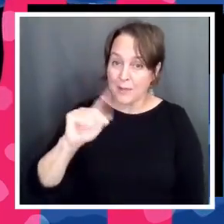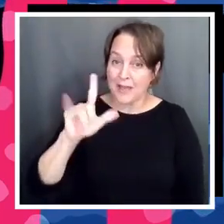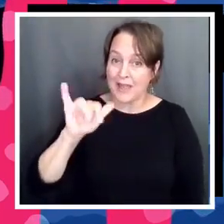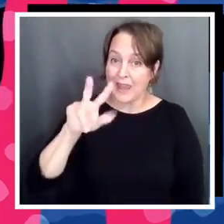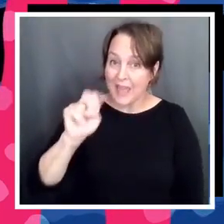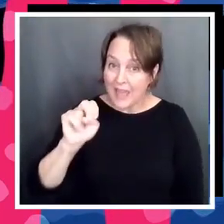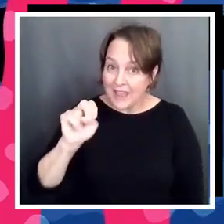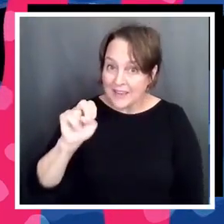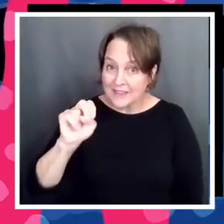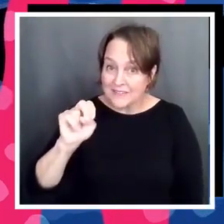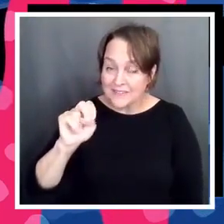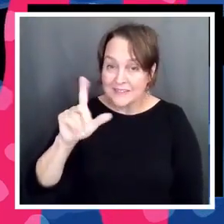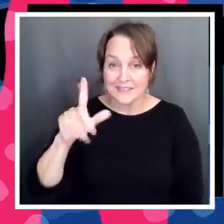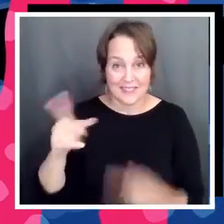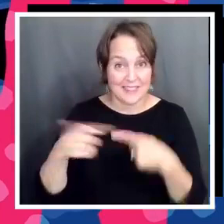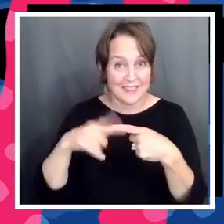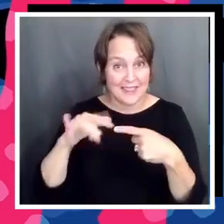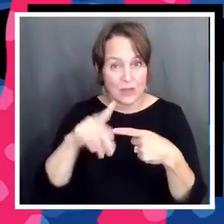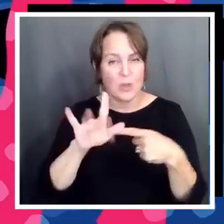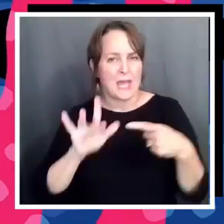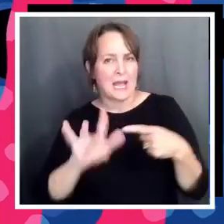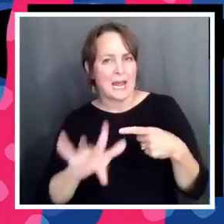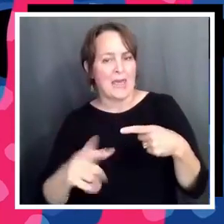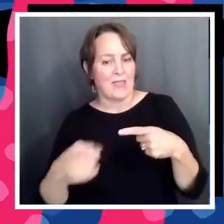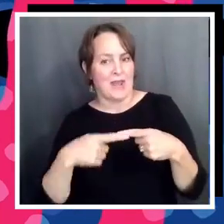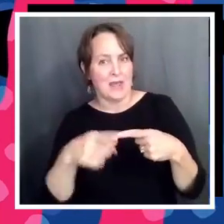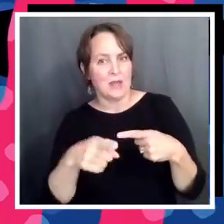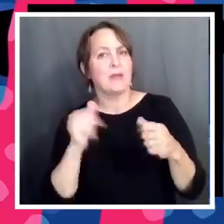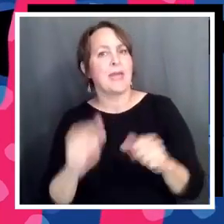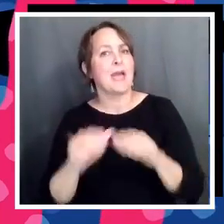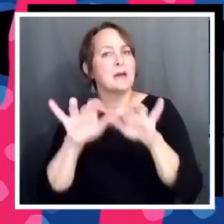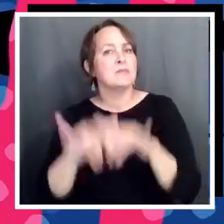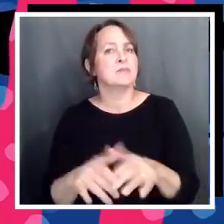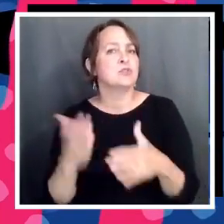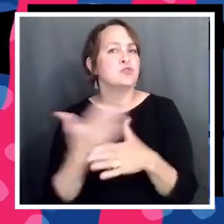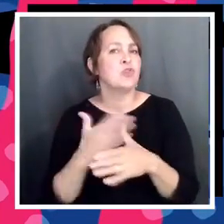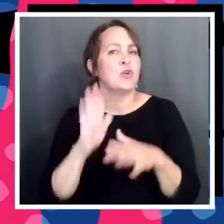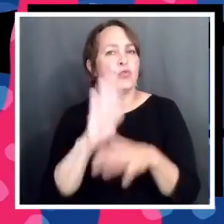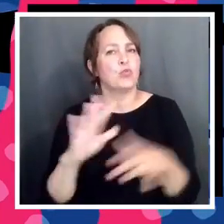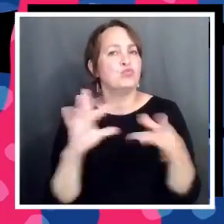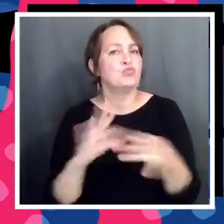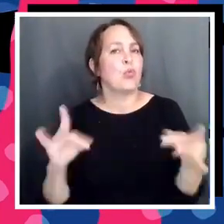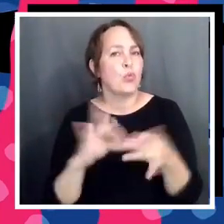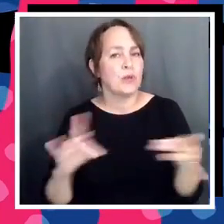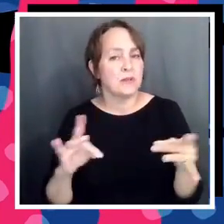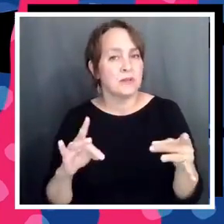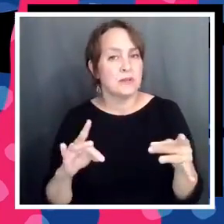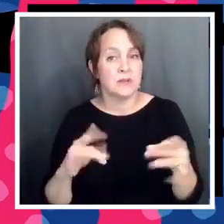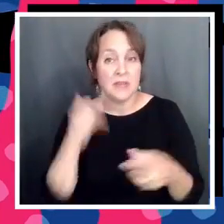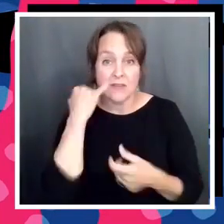WE WANT TO INVITE YOU TO TELL